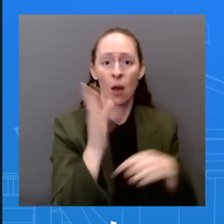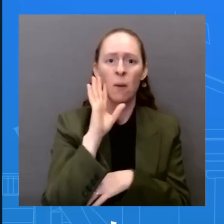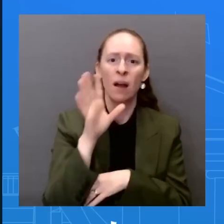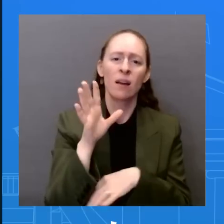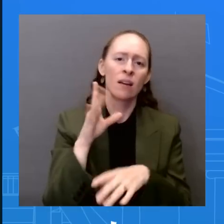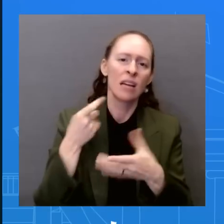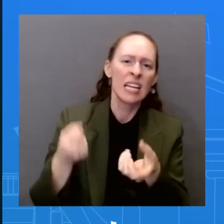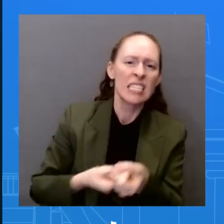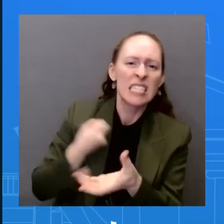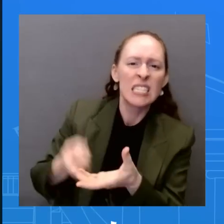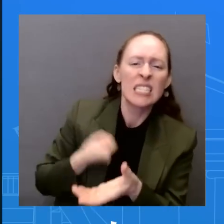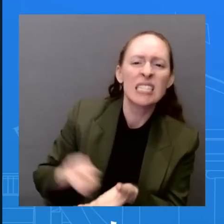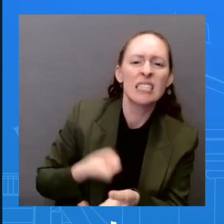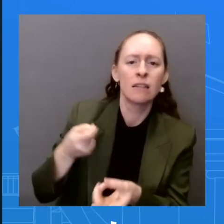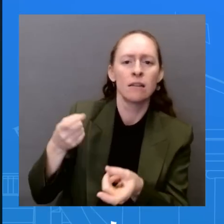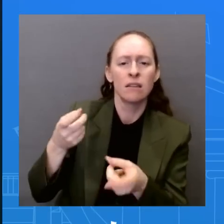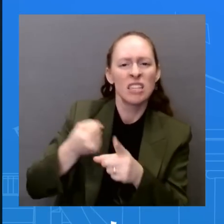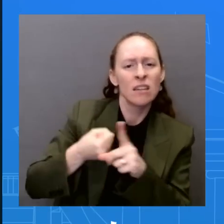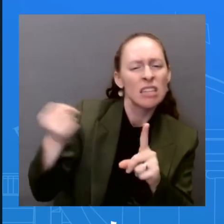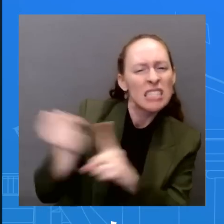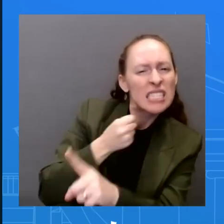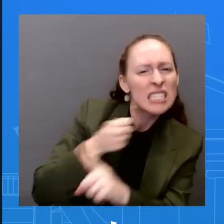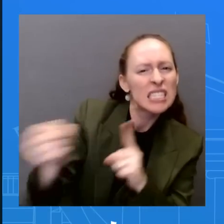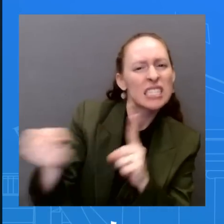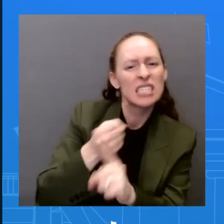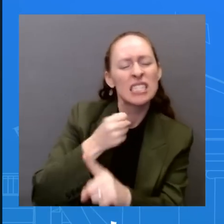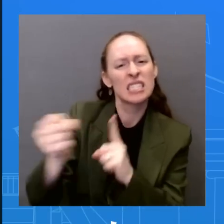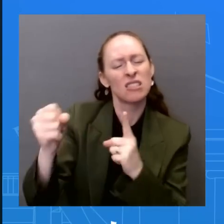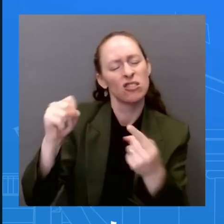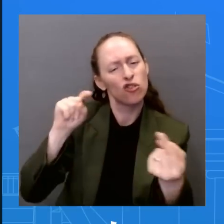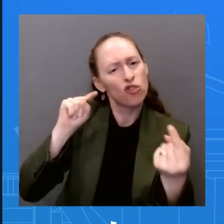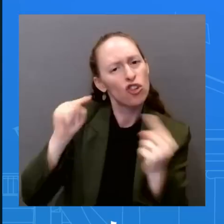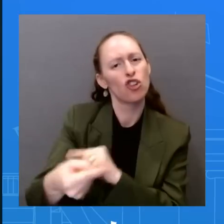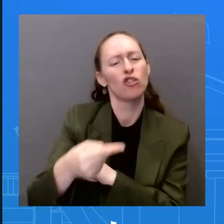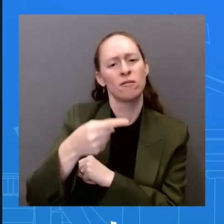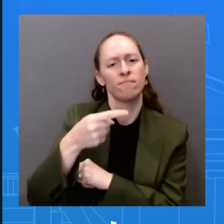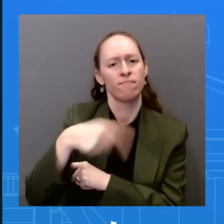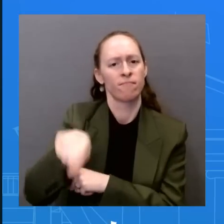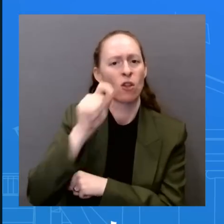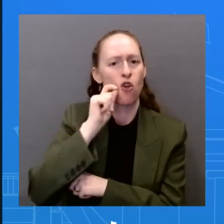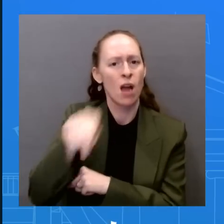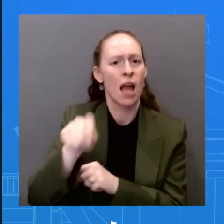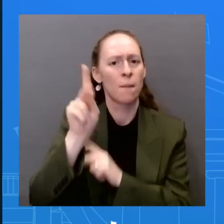Many of the news organizations in this room have reported on this horrific practice